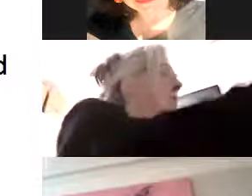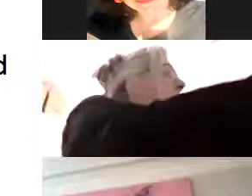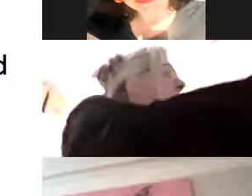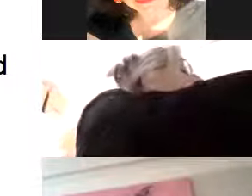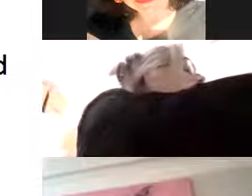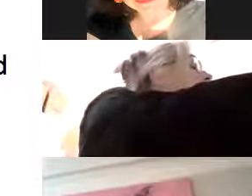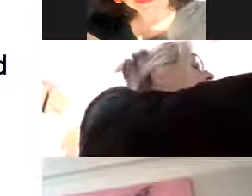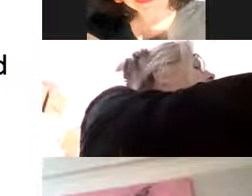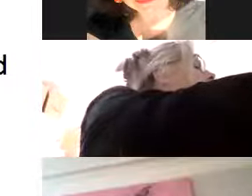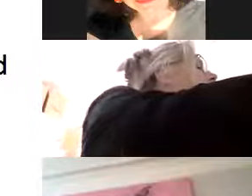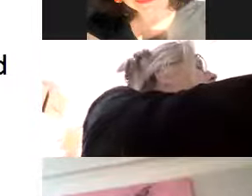oh